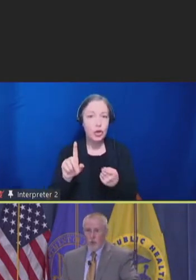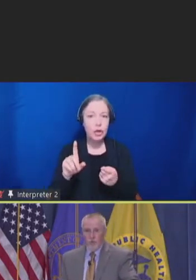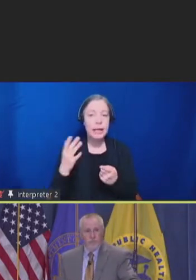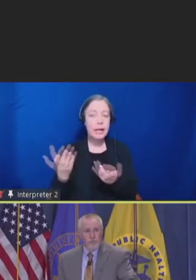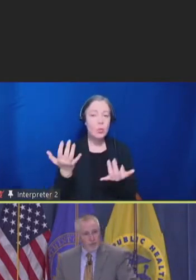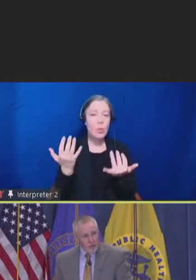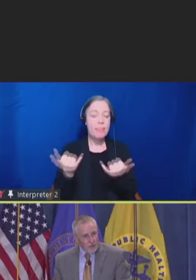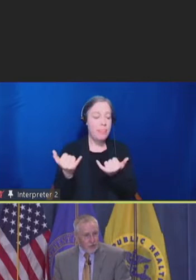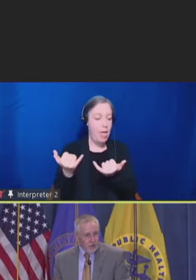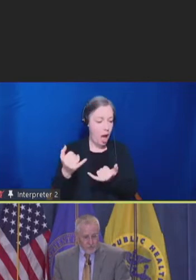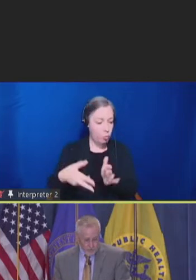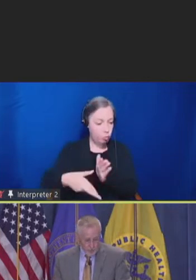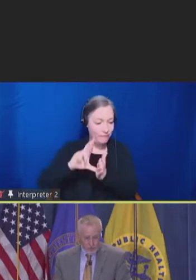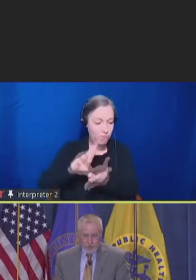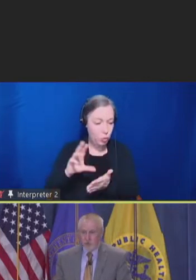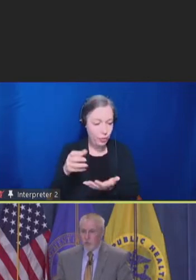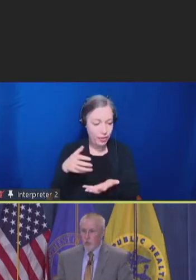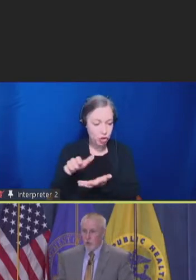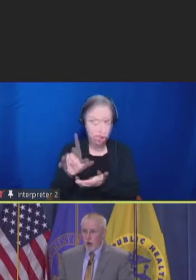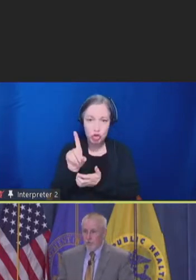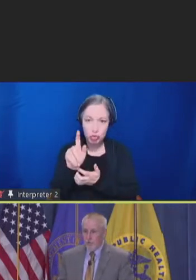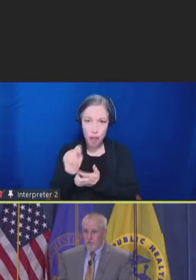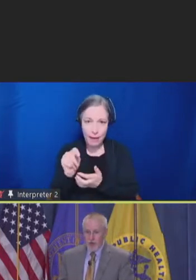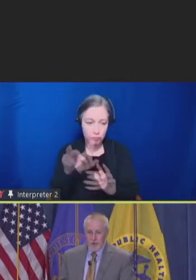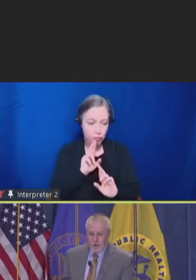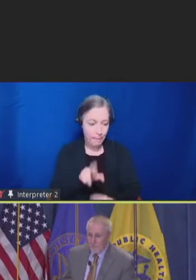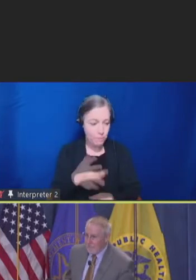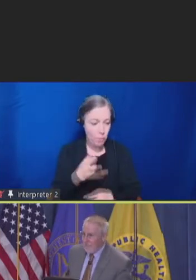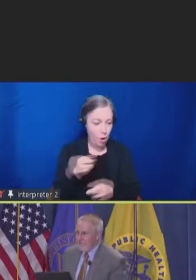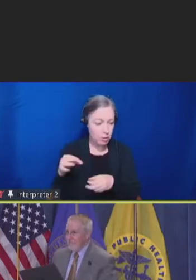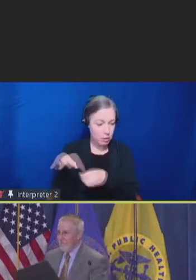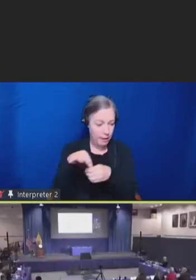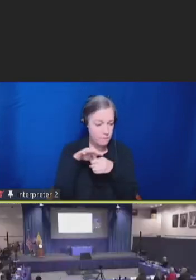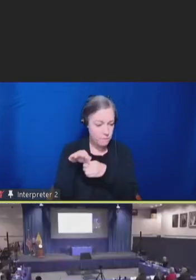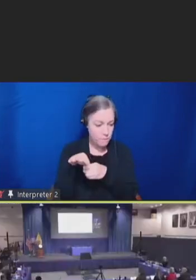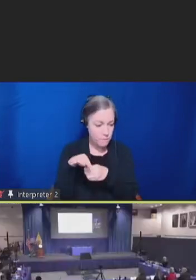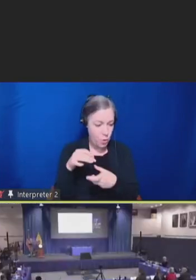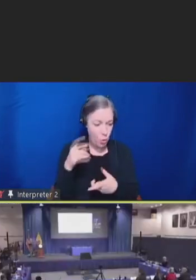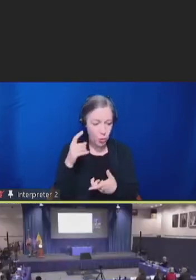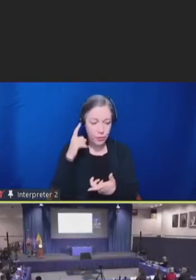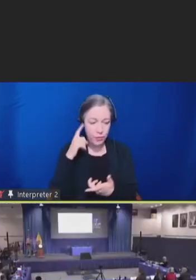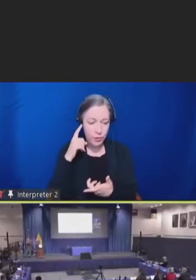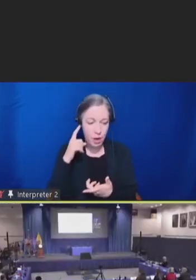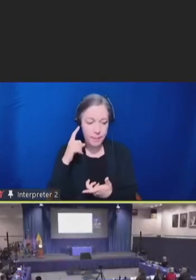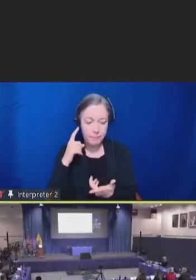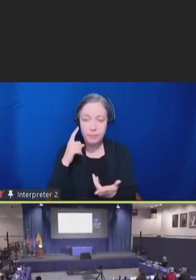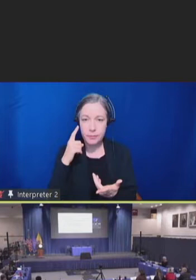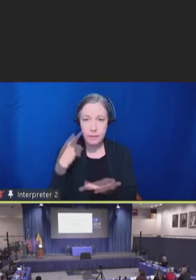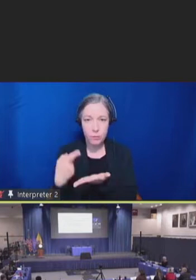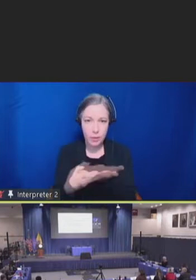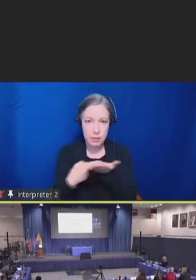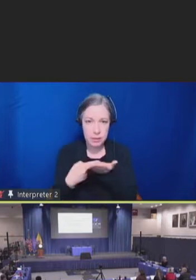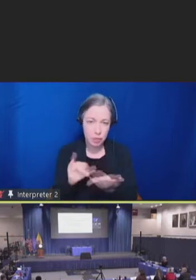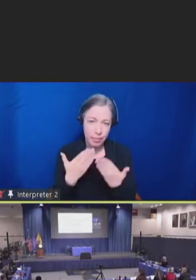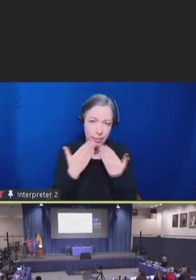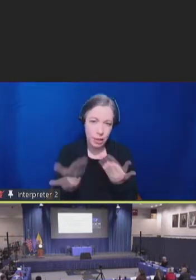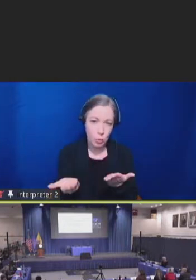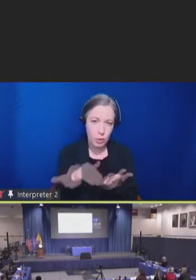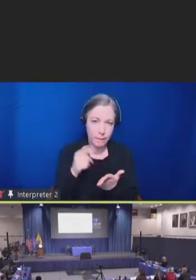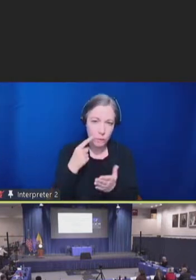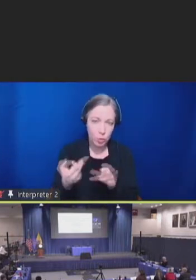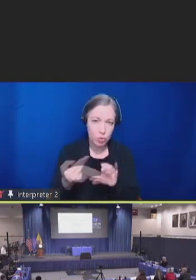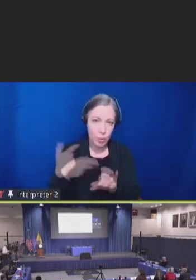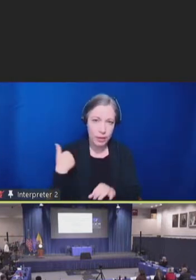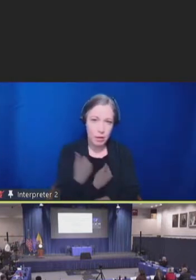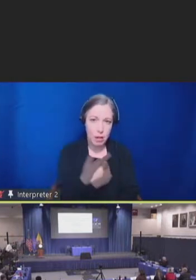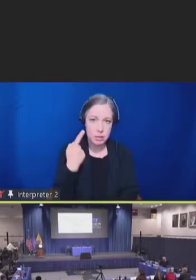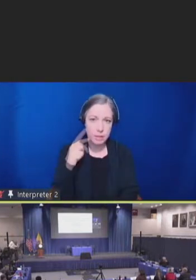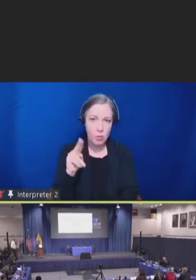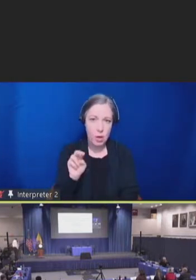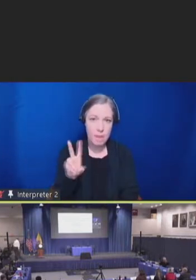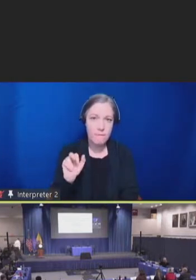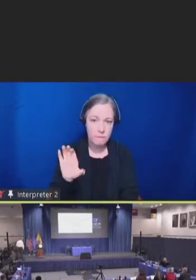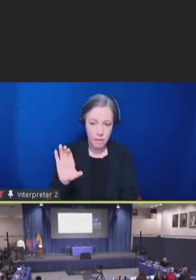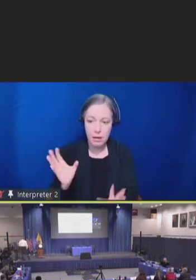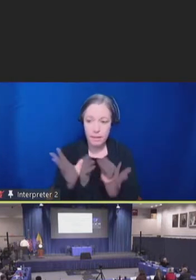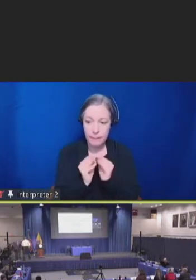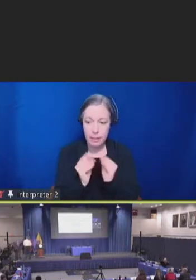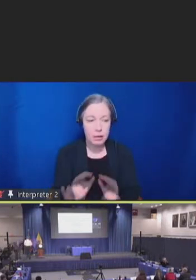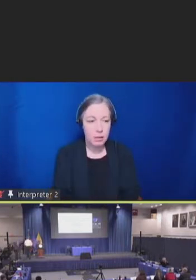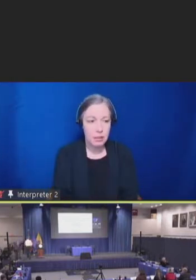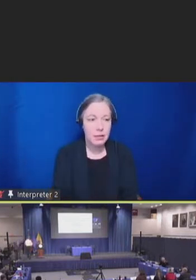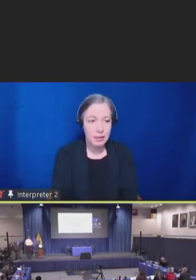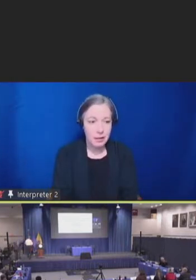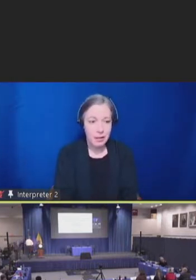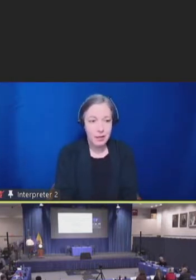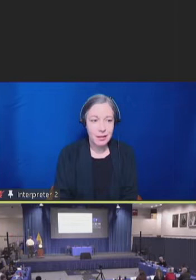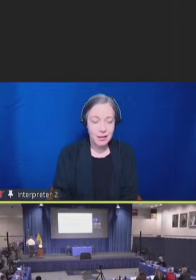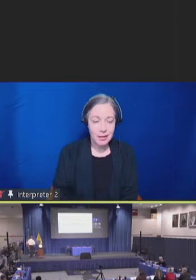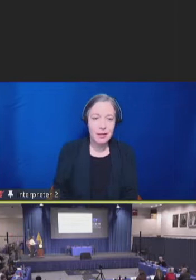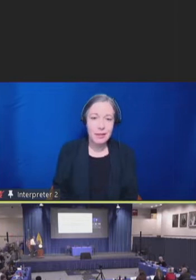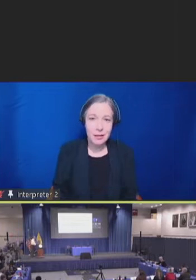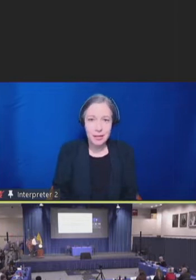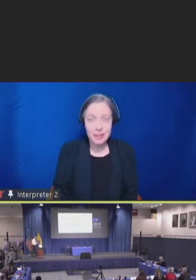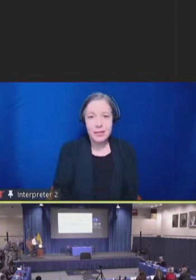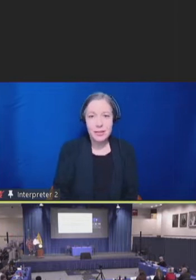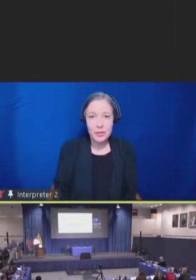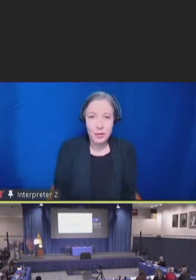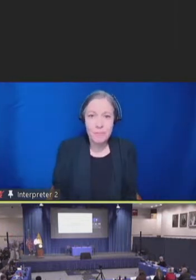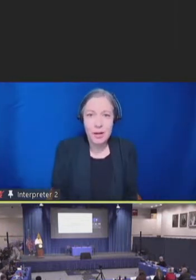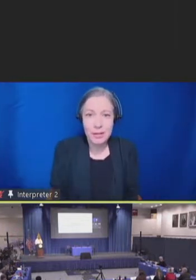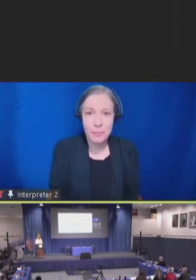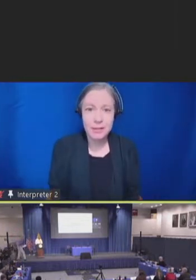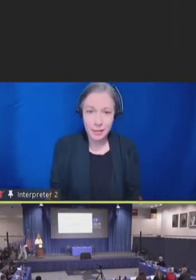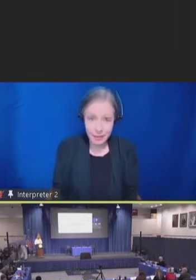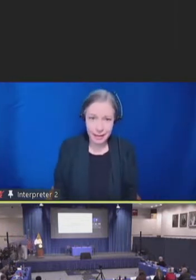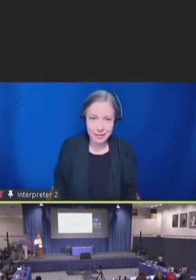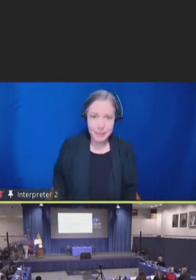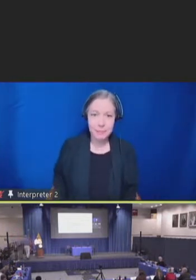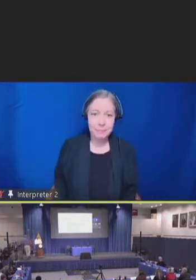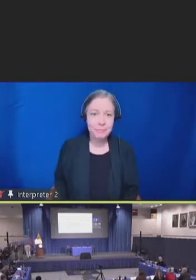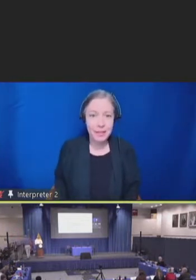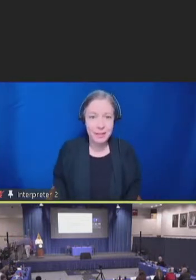Thank you again for joining us for our NVAC meeting.